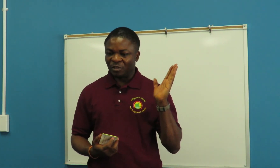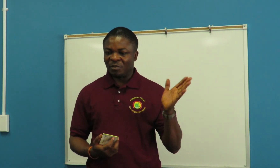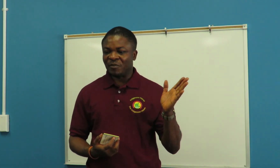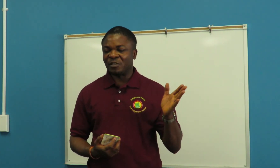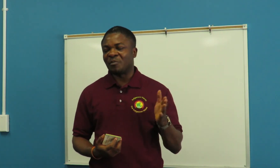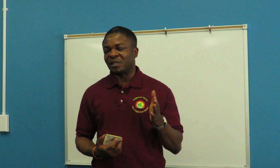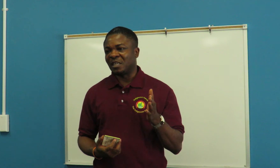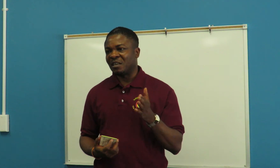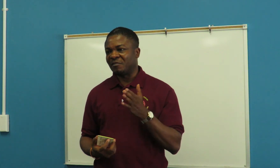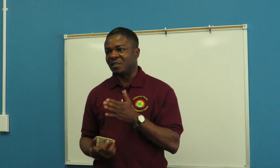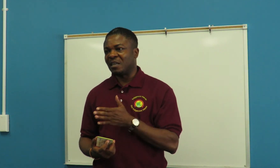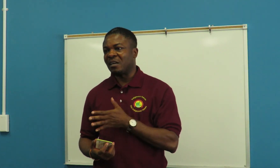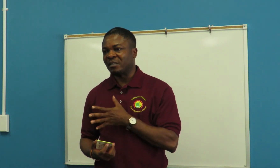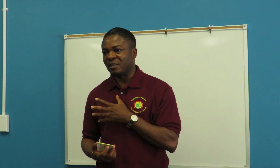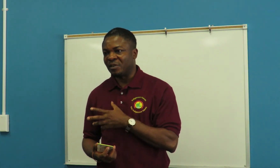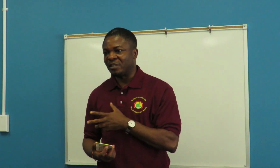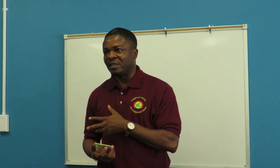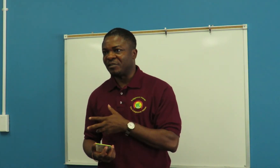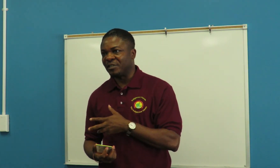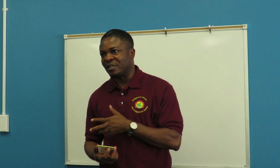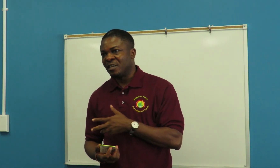some of the topics I have discussed in this series